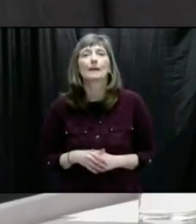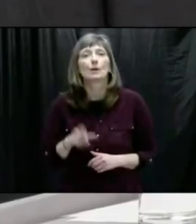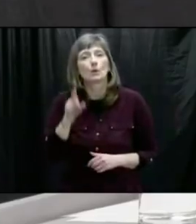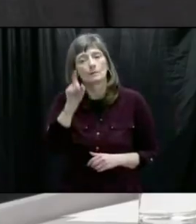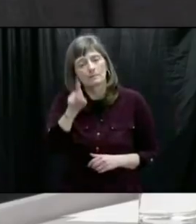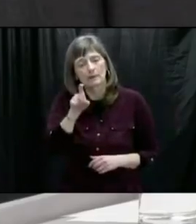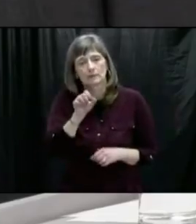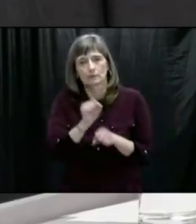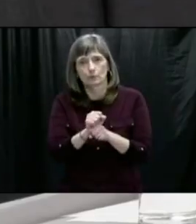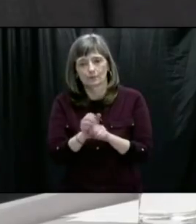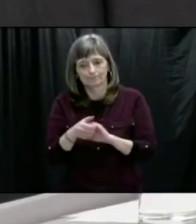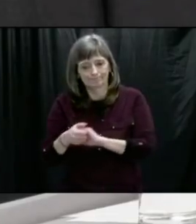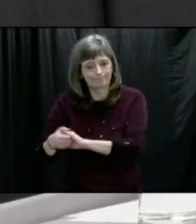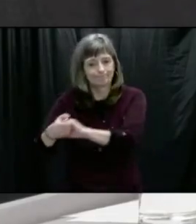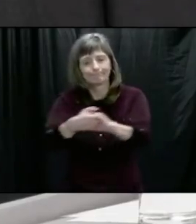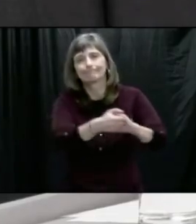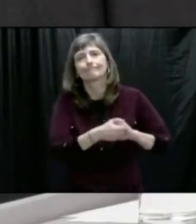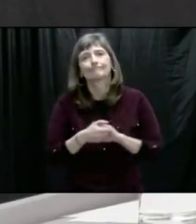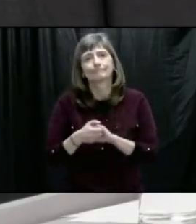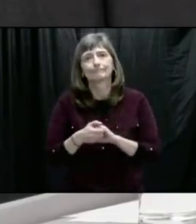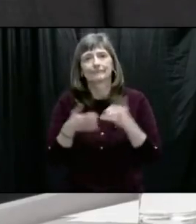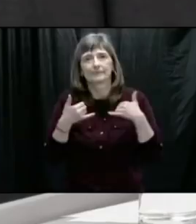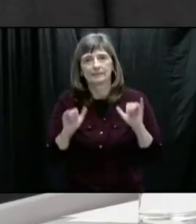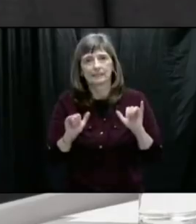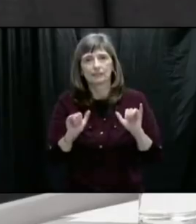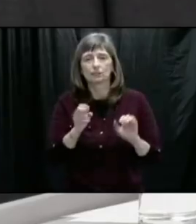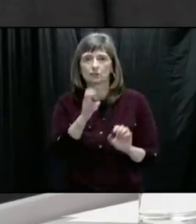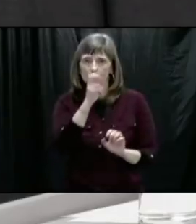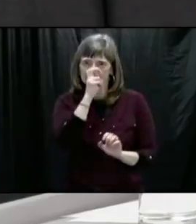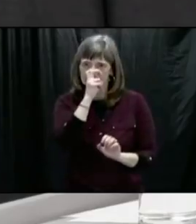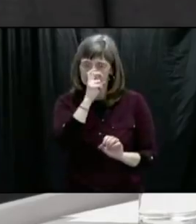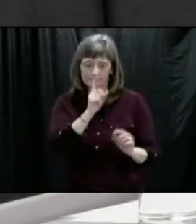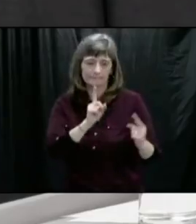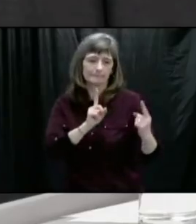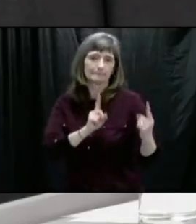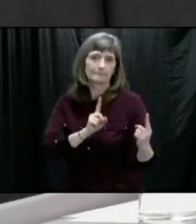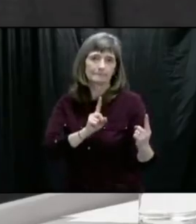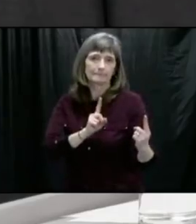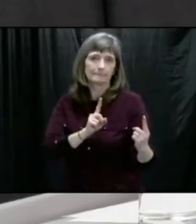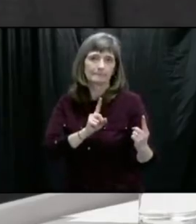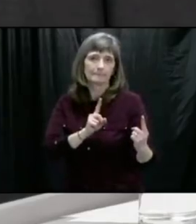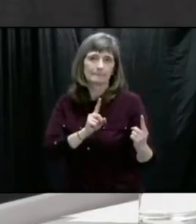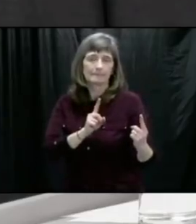WE MUST MAKE A CONTINUED COLLECTIVE EFFORT TO ADHERE TO